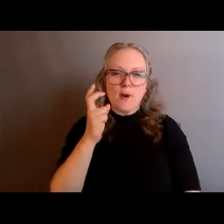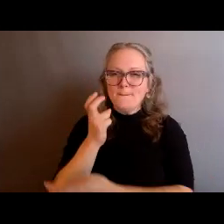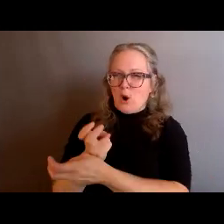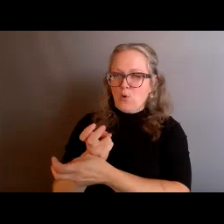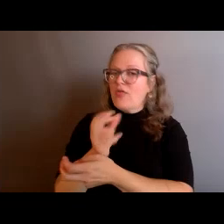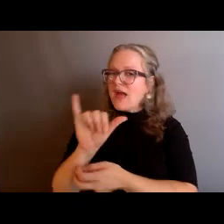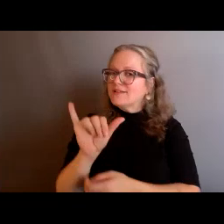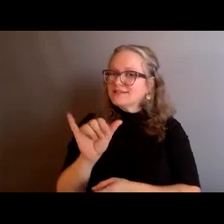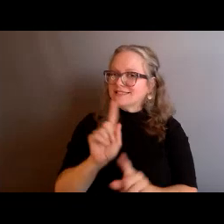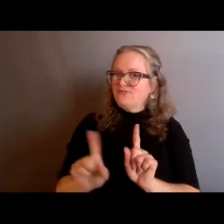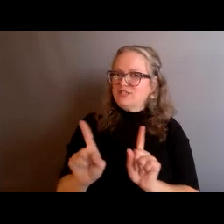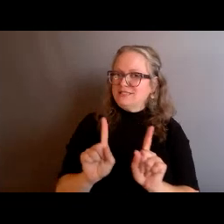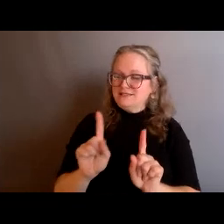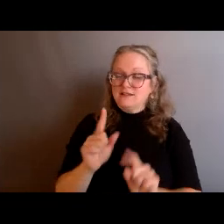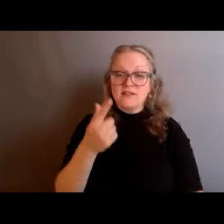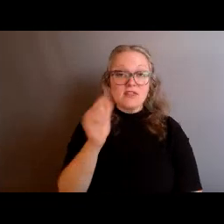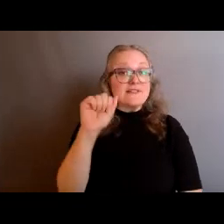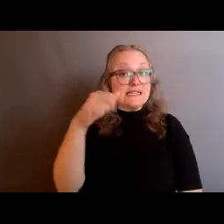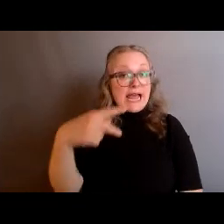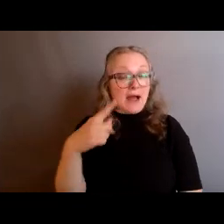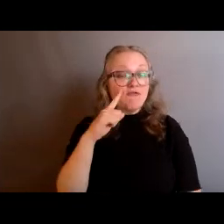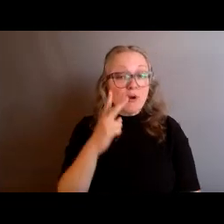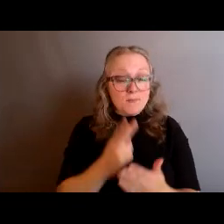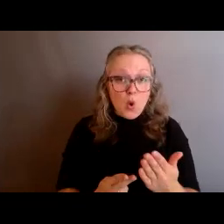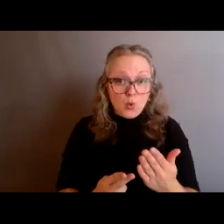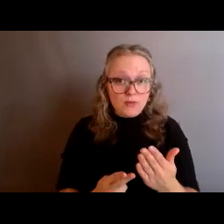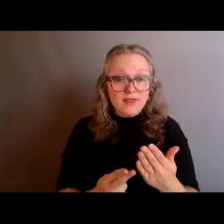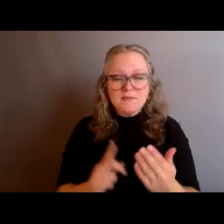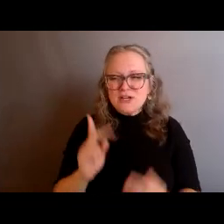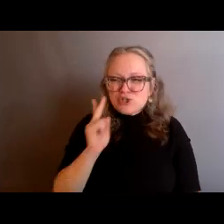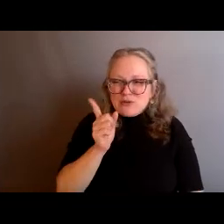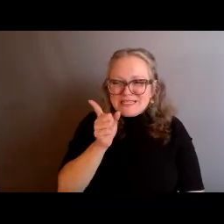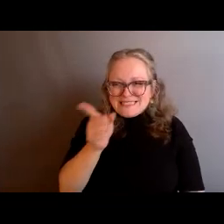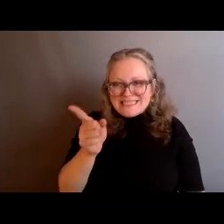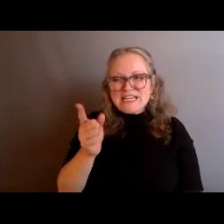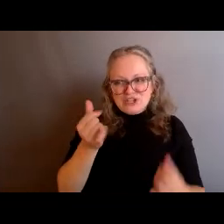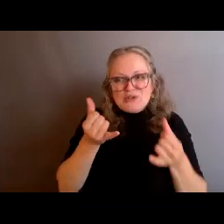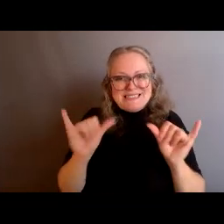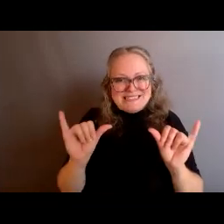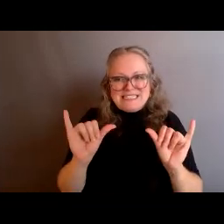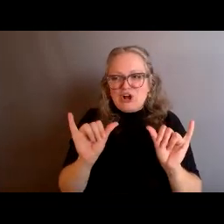There's a gap in both of them, but you see how there's still a gap here. Mm hmm.